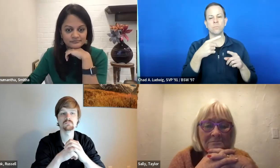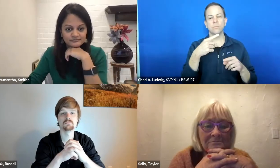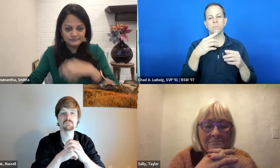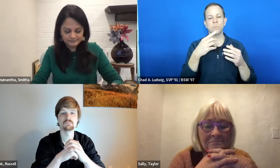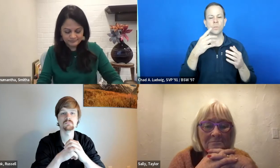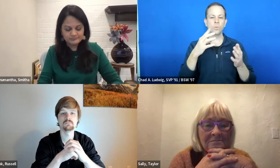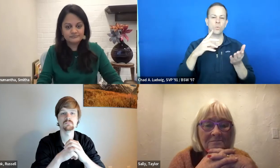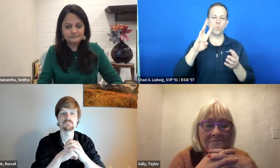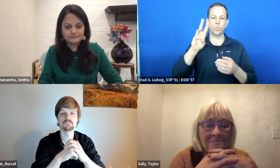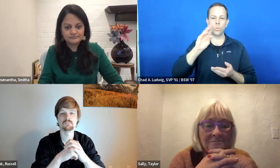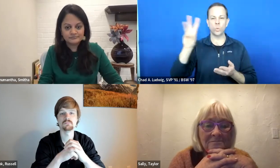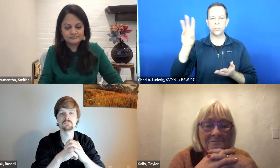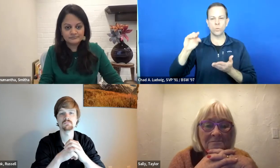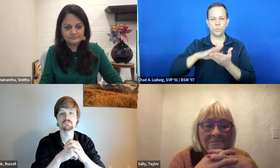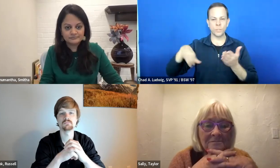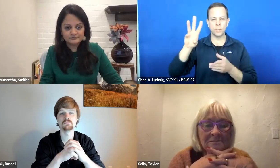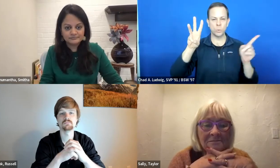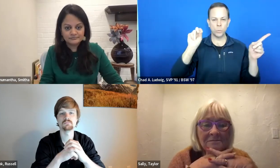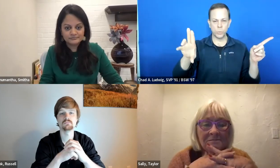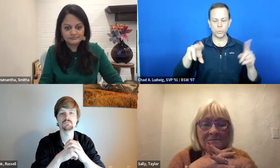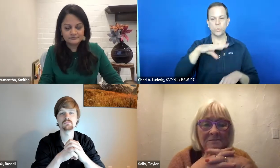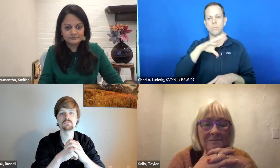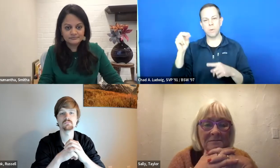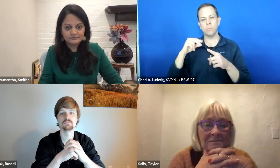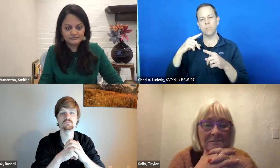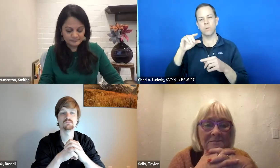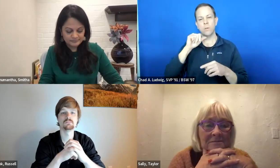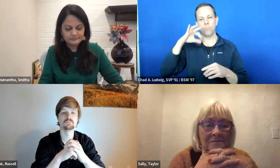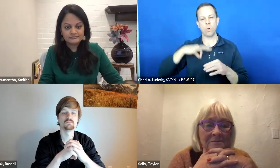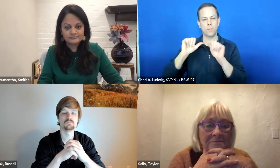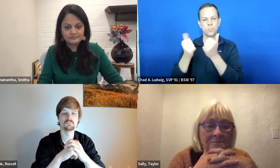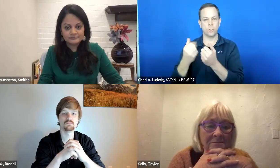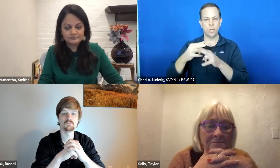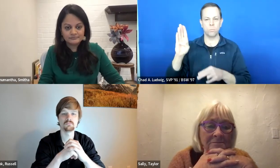I also have a full-time job at the same time. I work at Western Oregon University